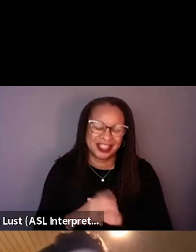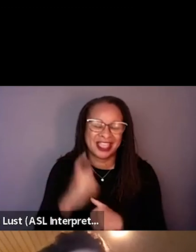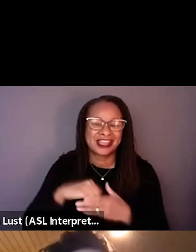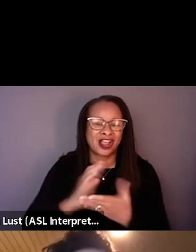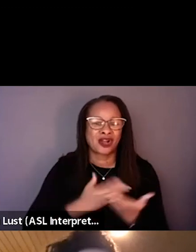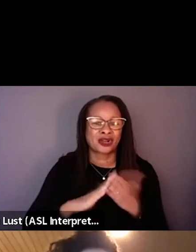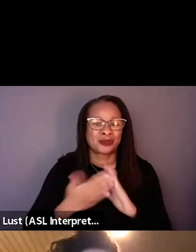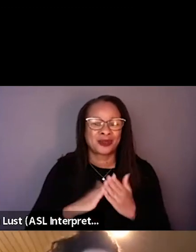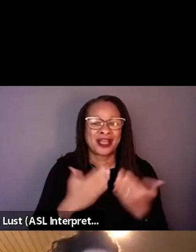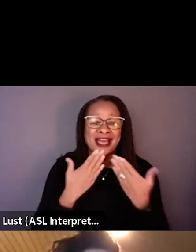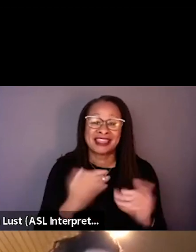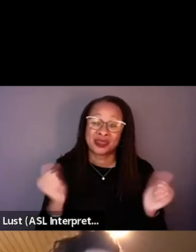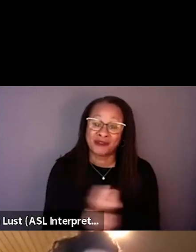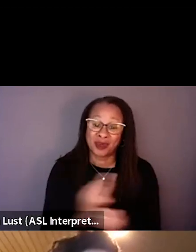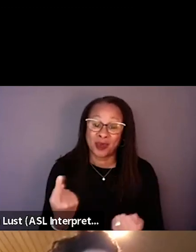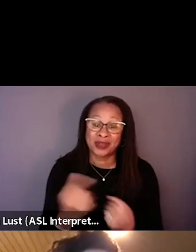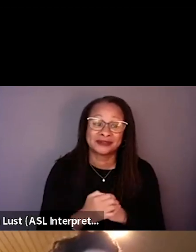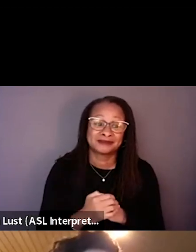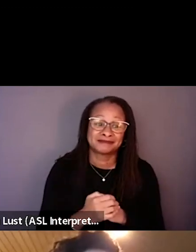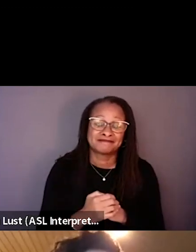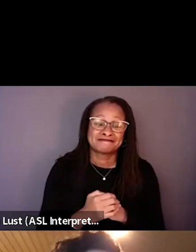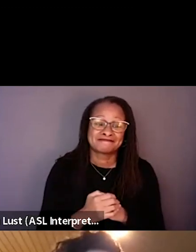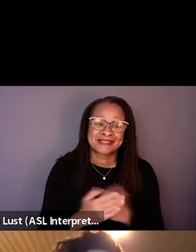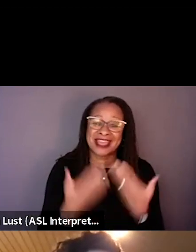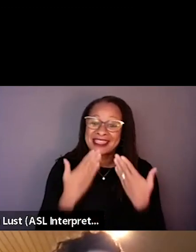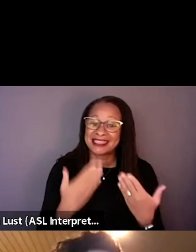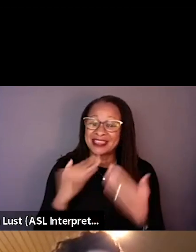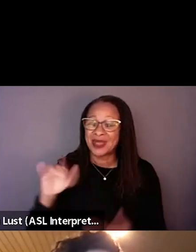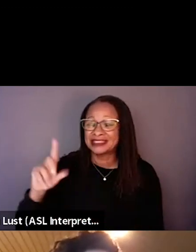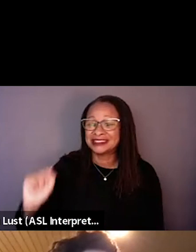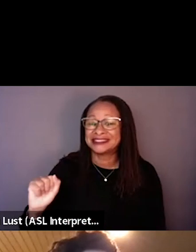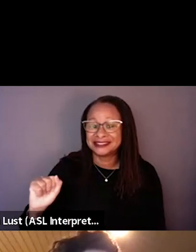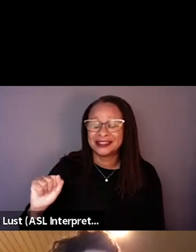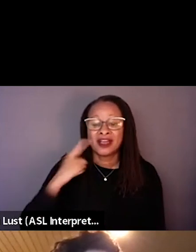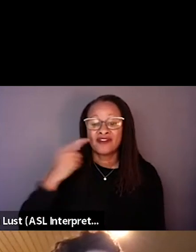So thank you everybody and thank you IDA, for hosting the screening.